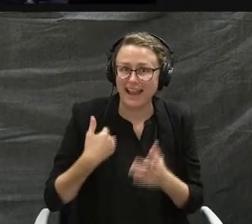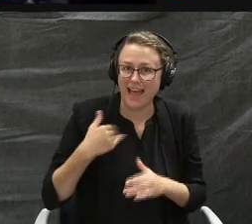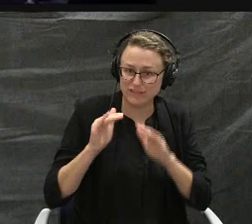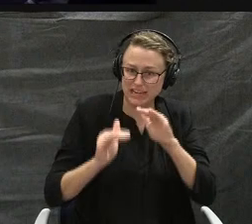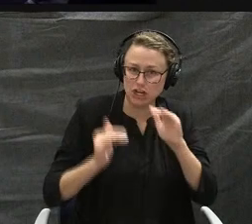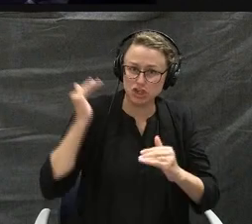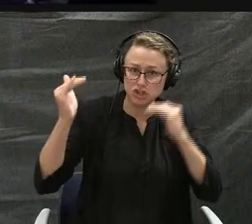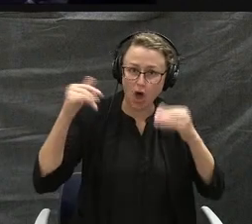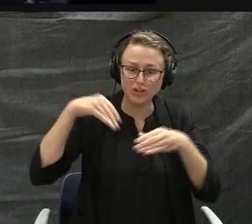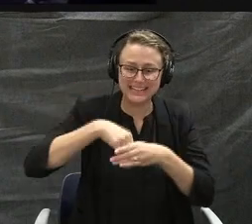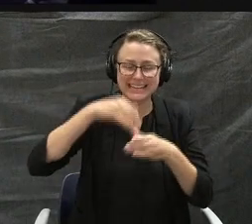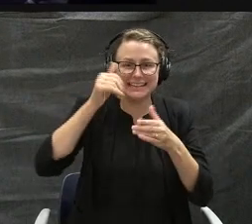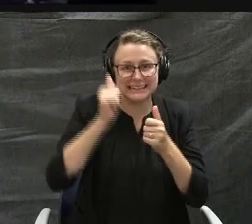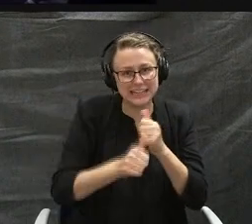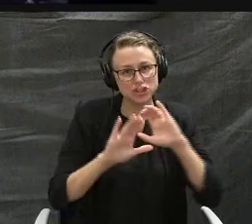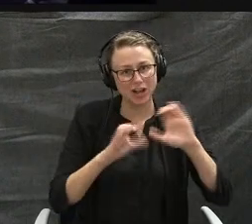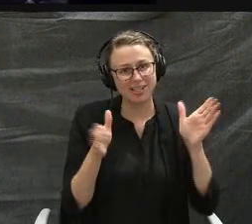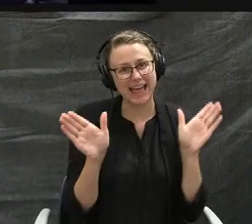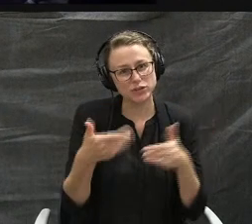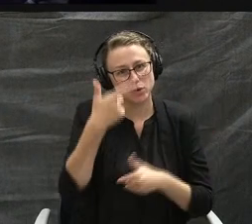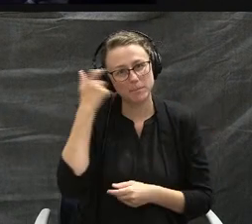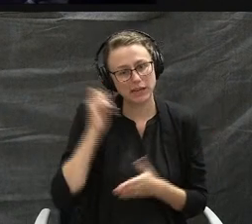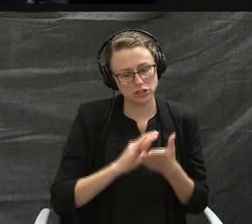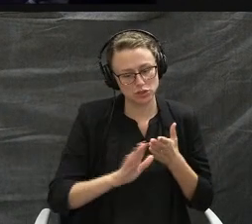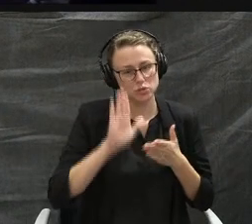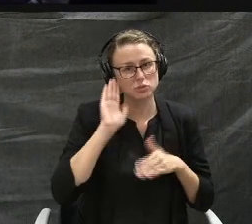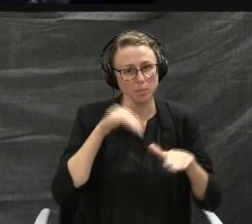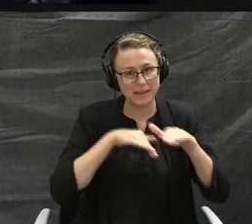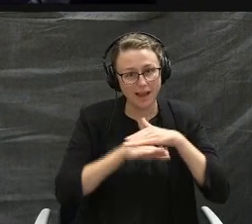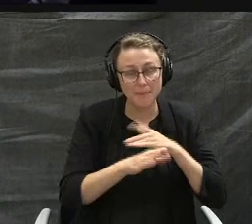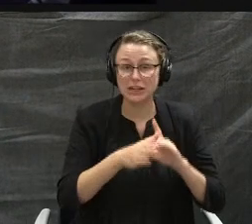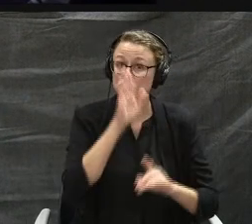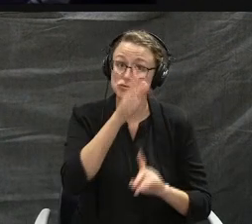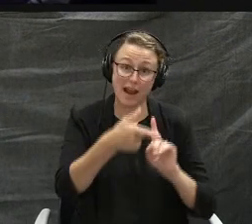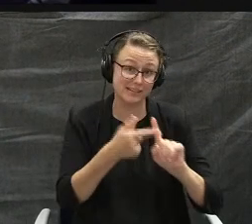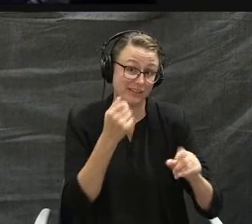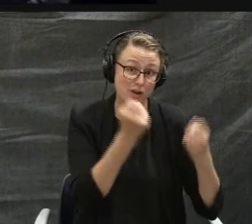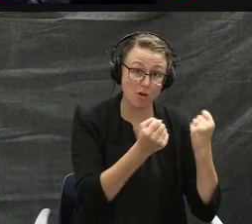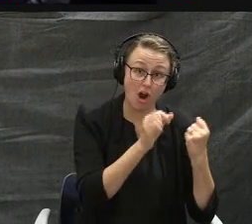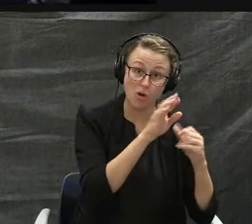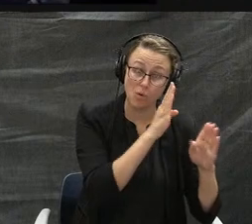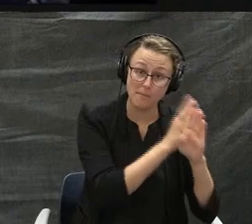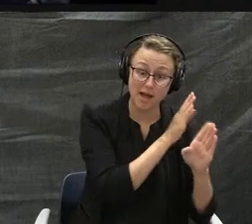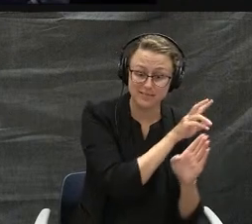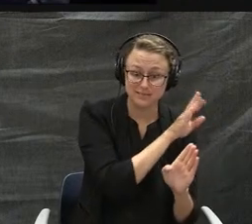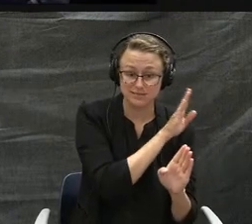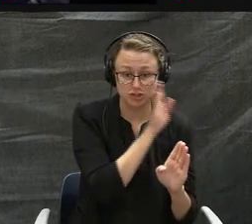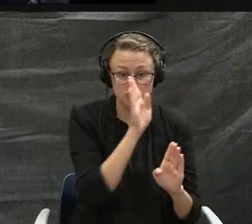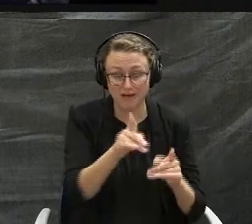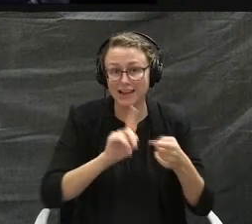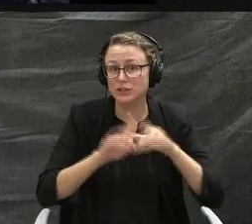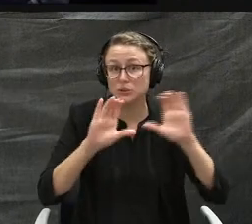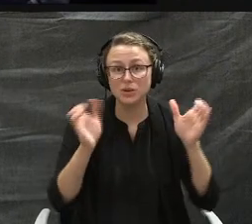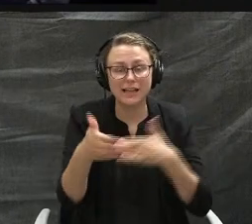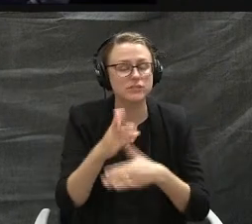each of those classrooms as the kids again are going to be coming directly from their car or bus to the classroom, they